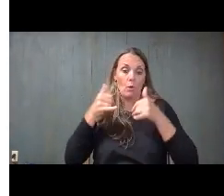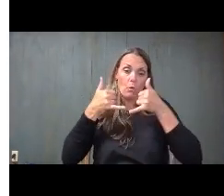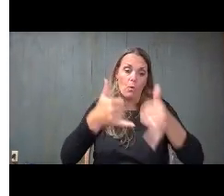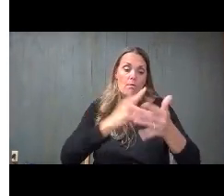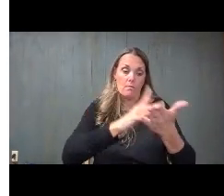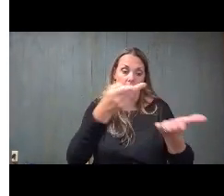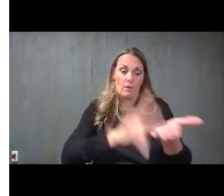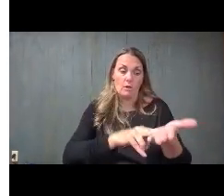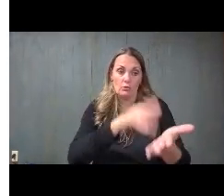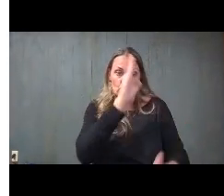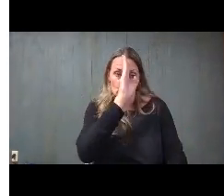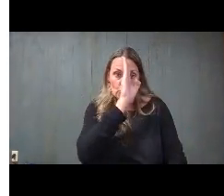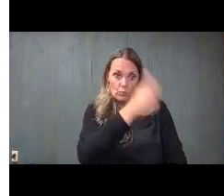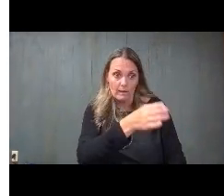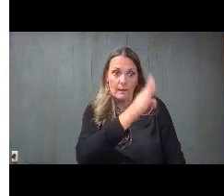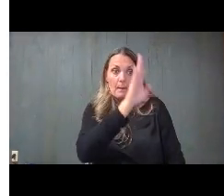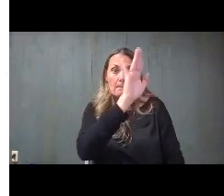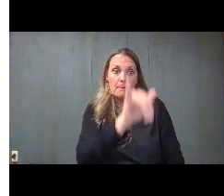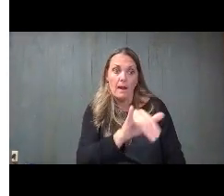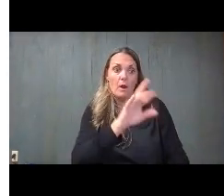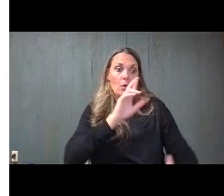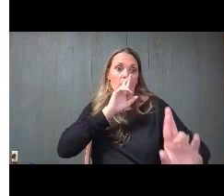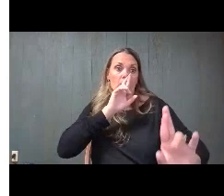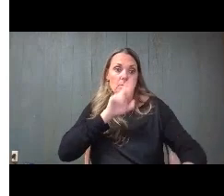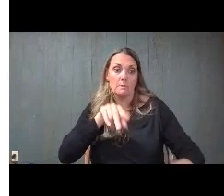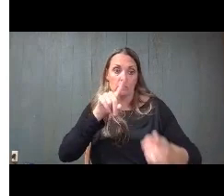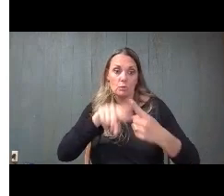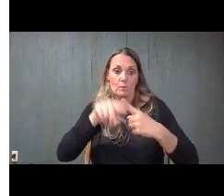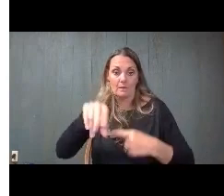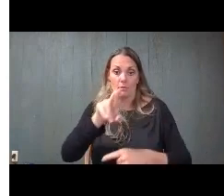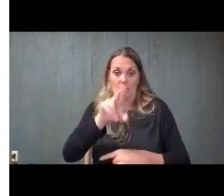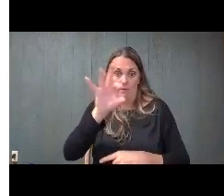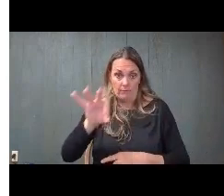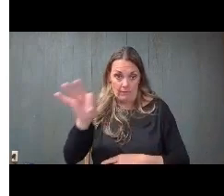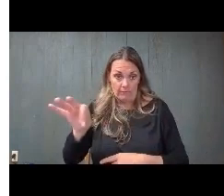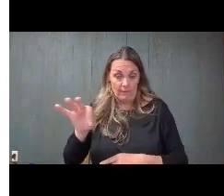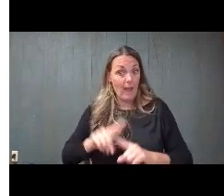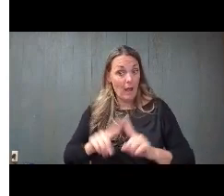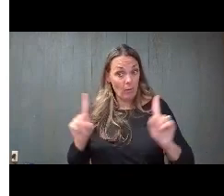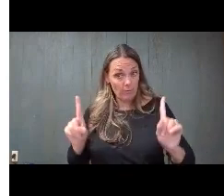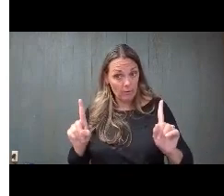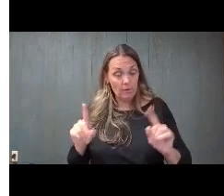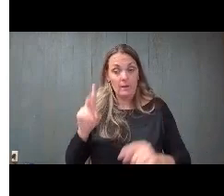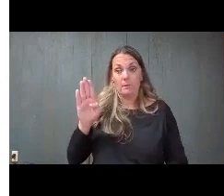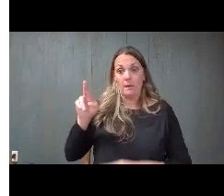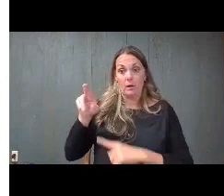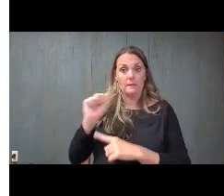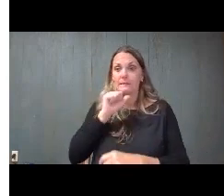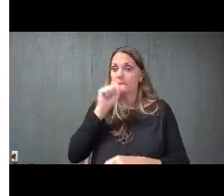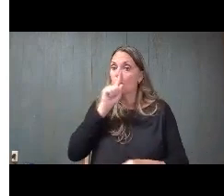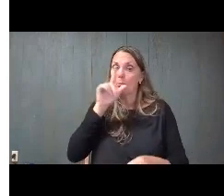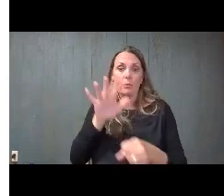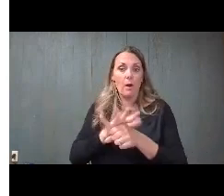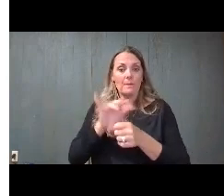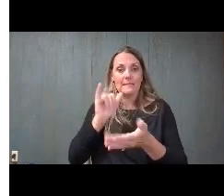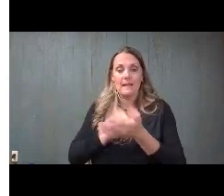directly based on responses to this RFI, however, best does not guarantee that a contract will result